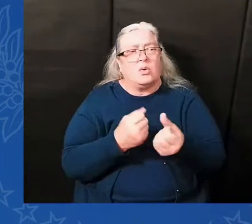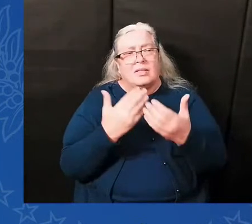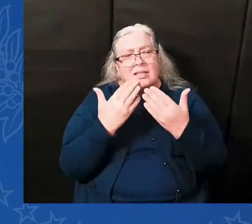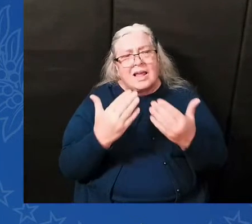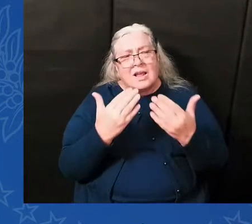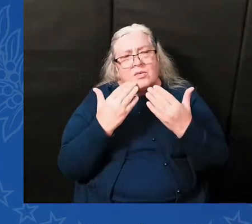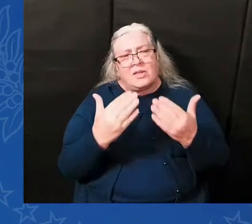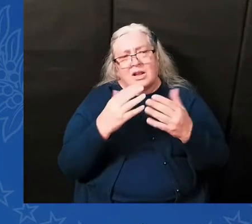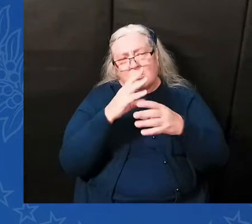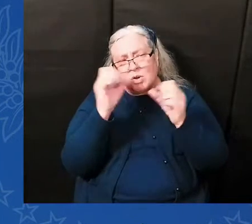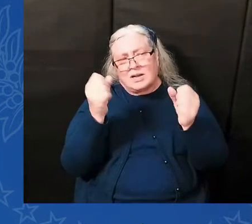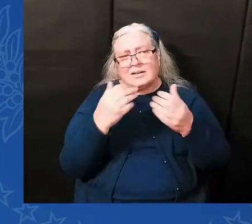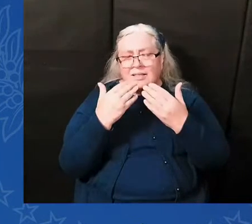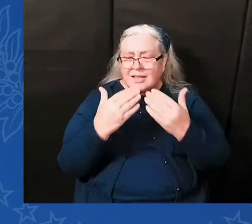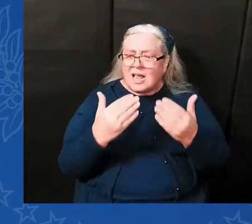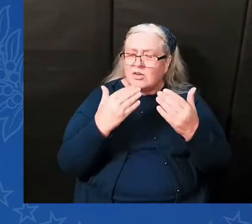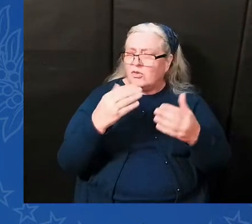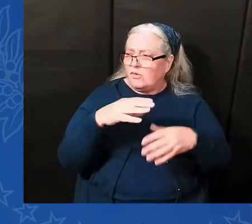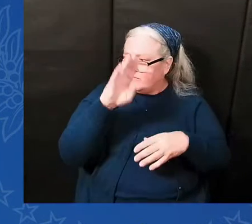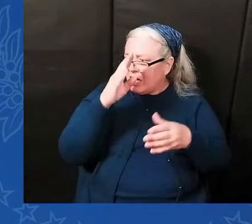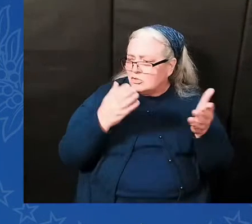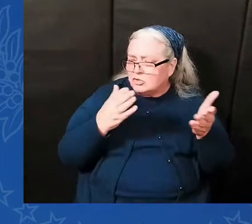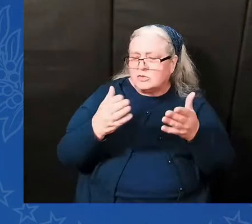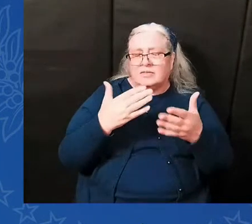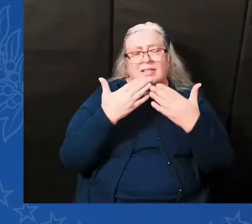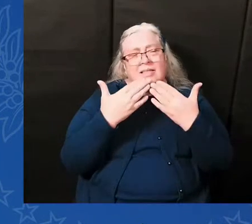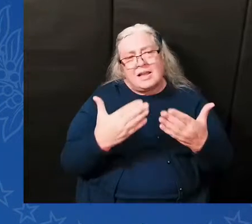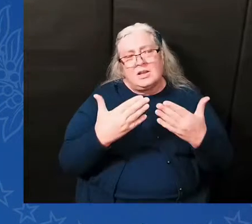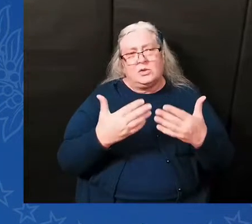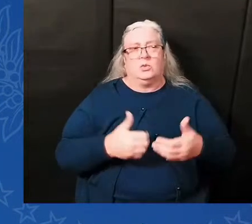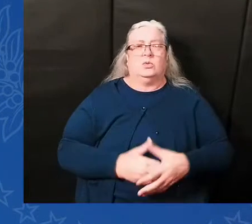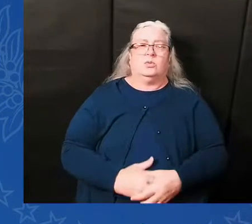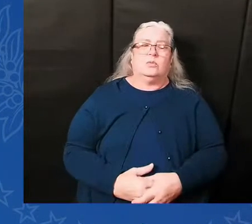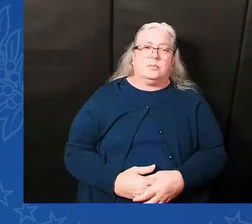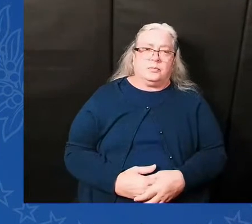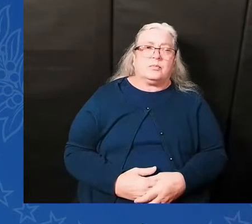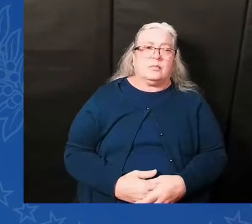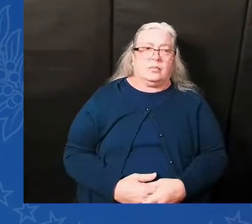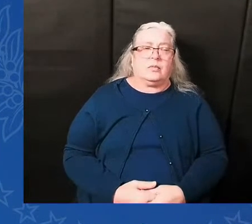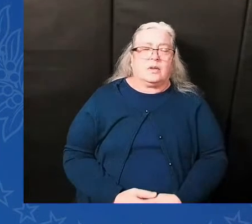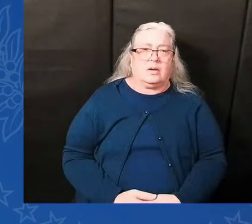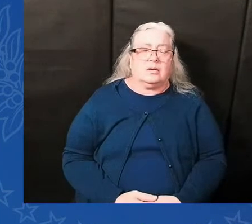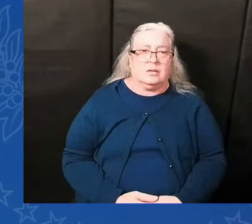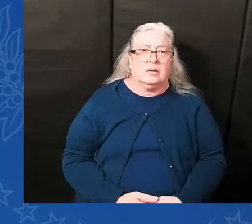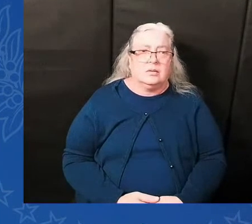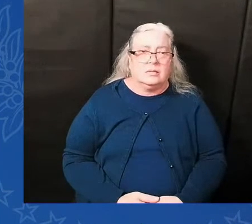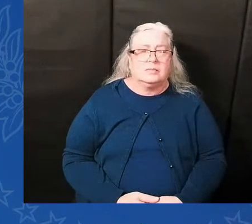[cross talk]